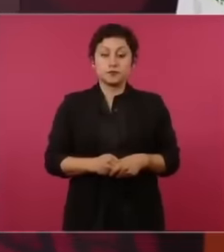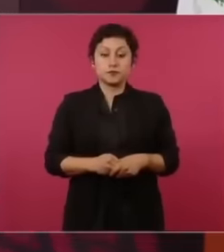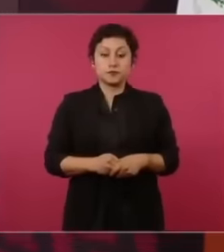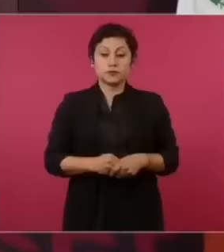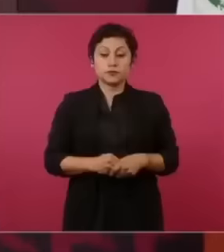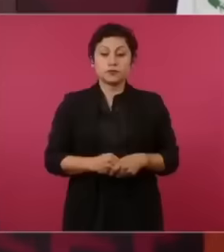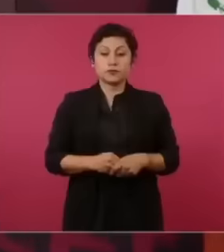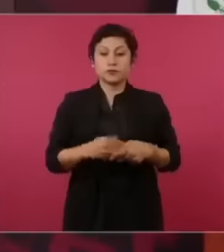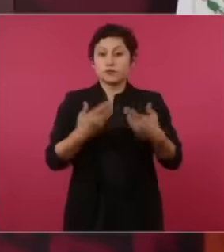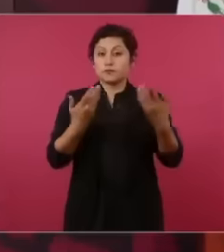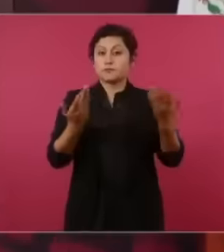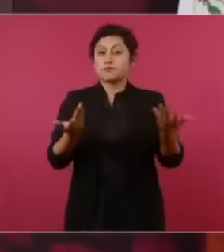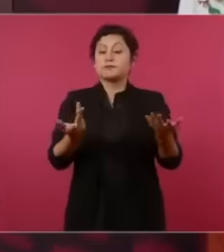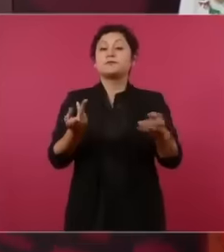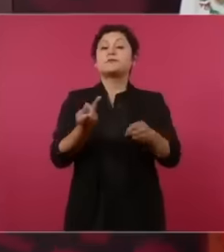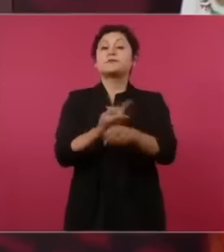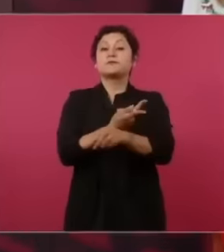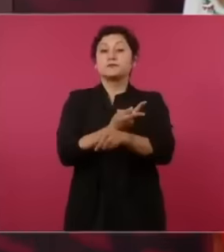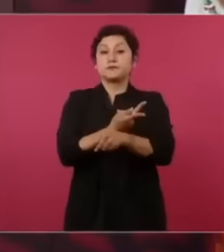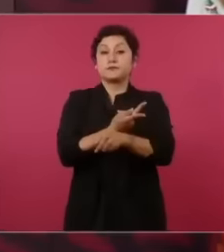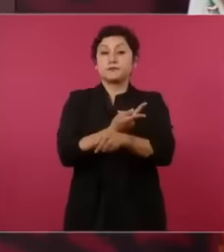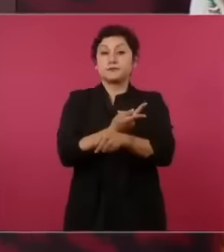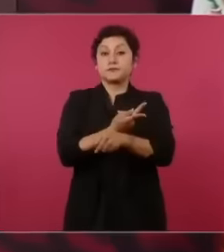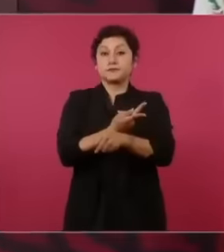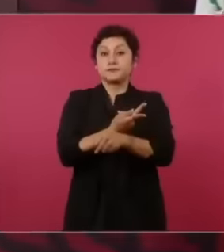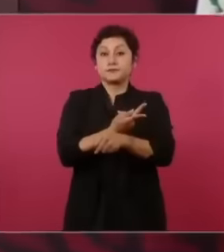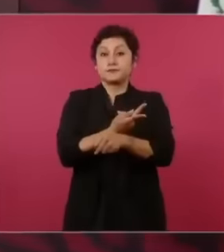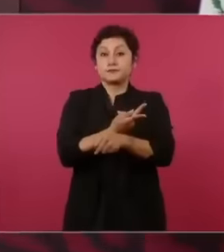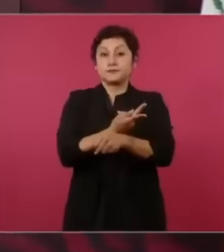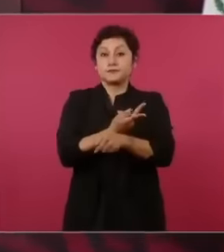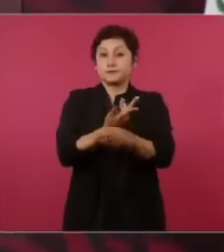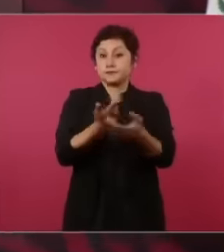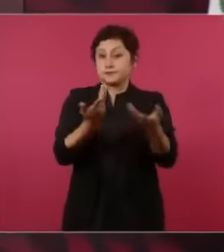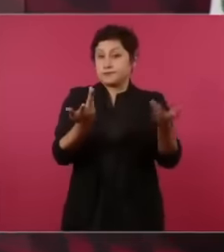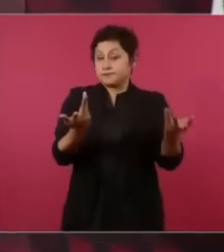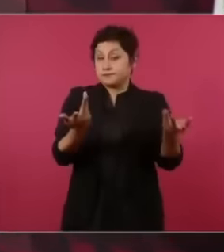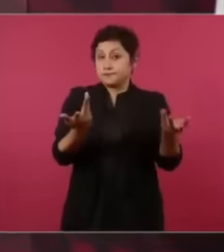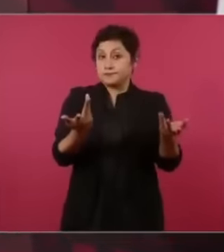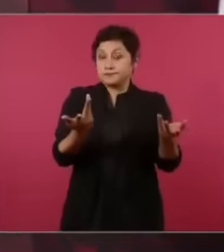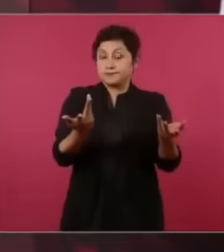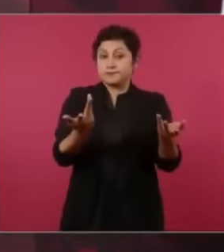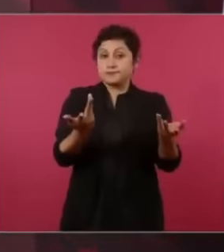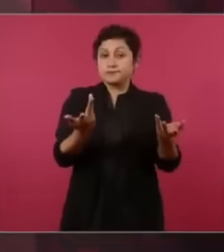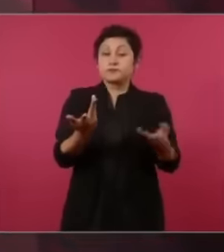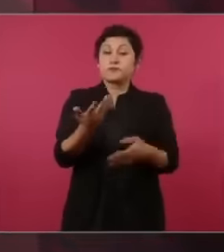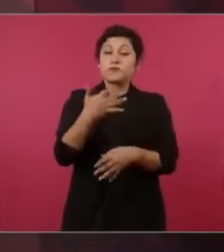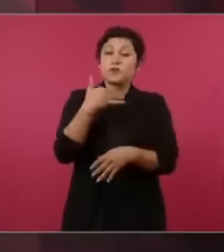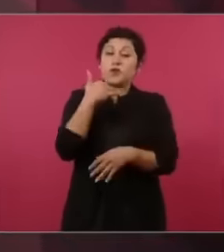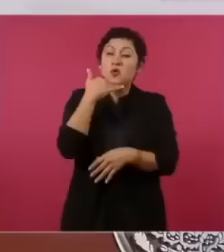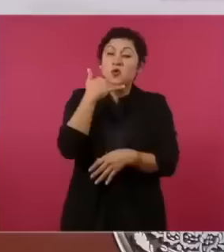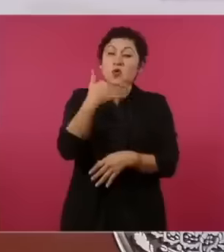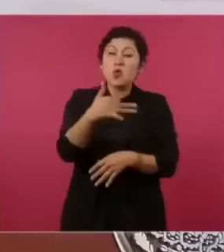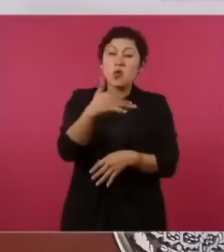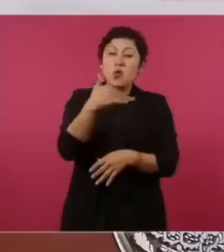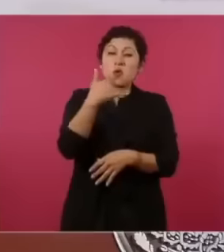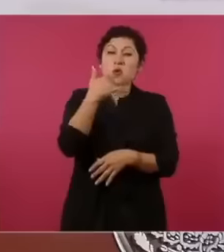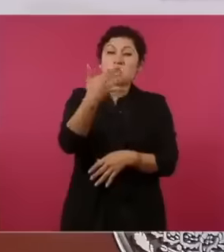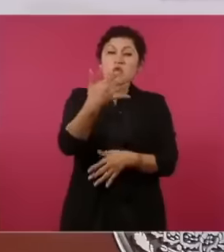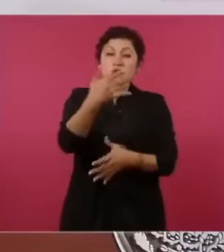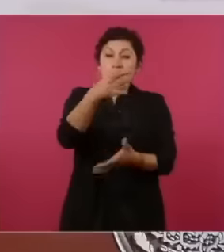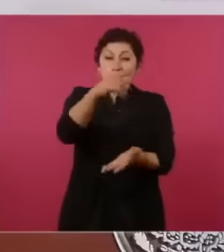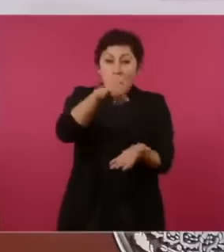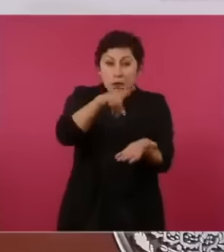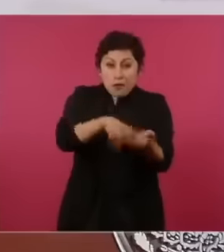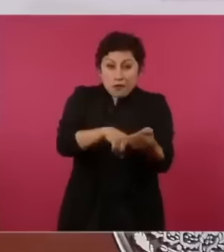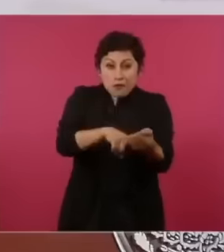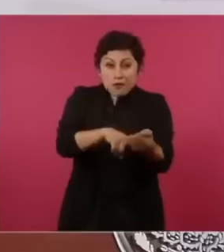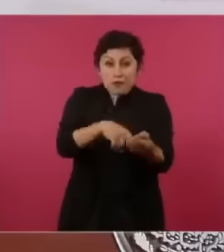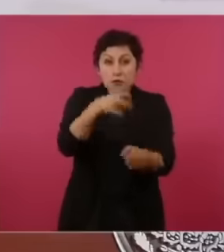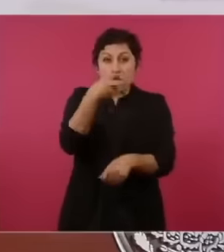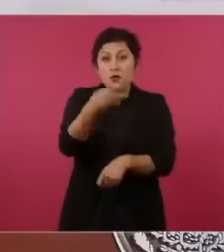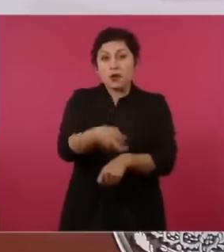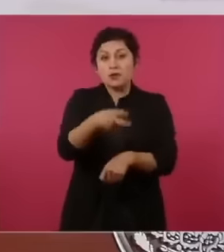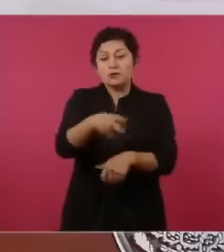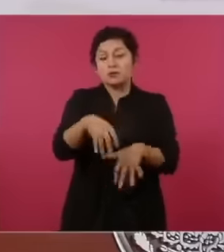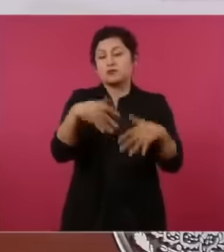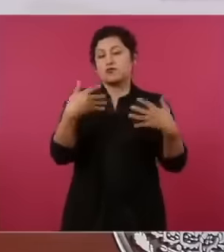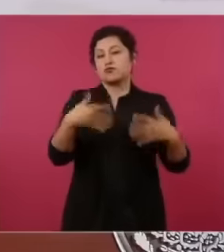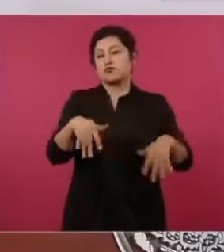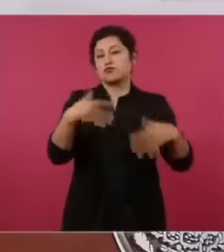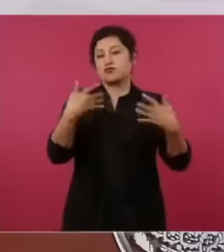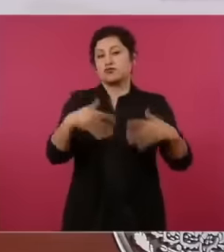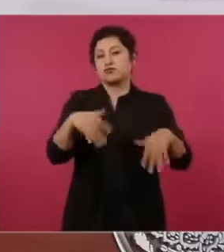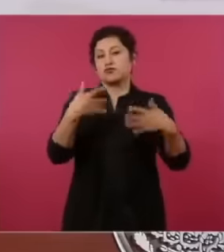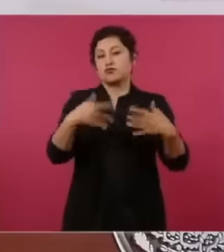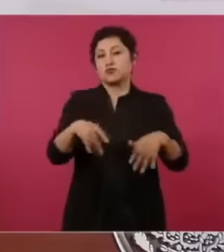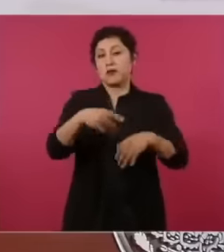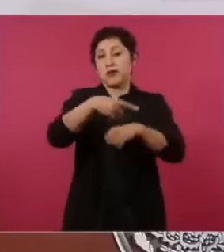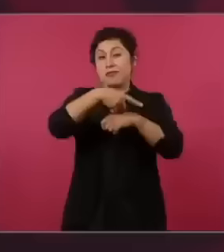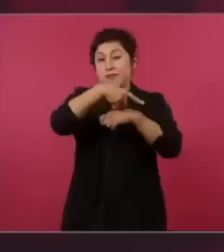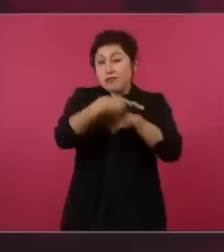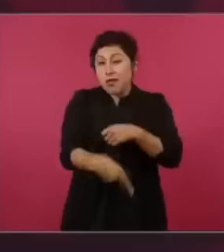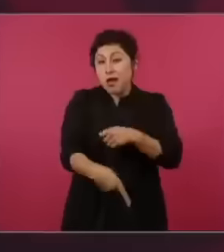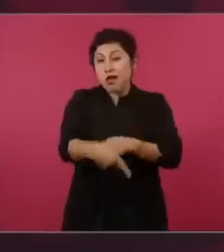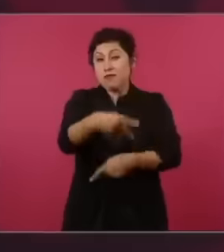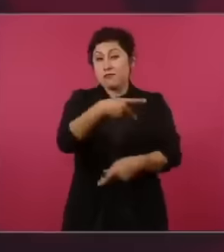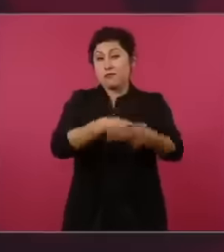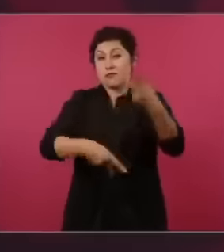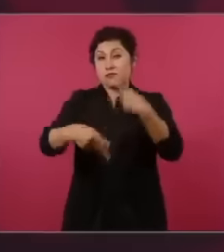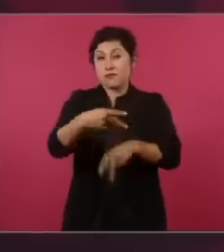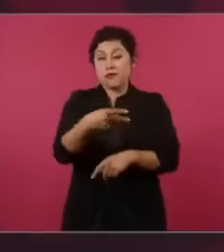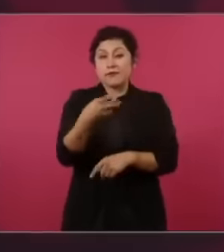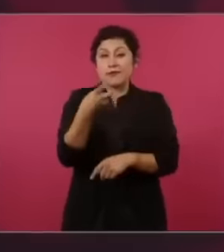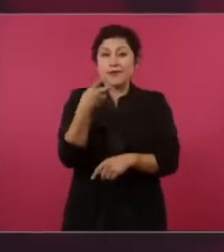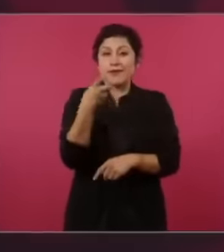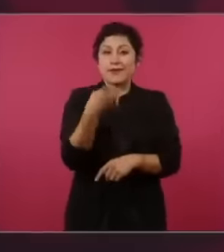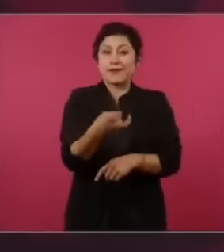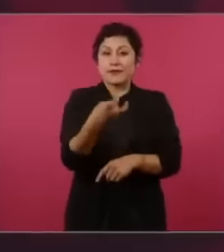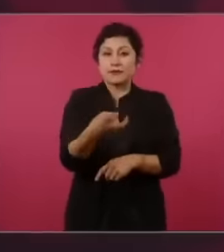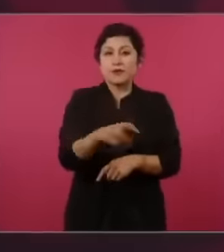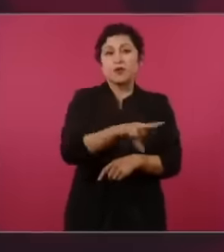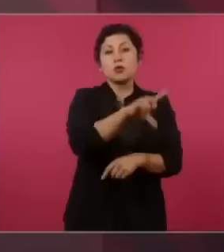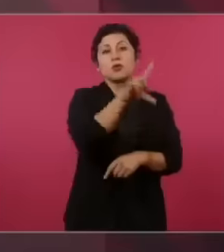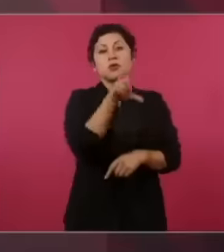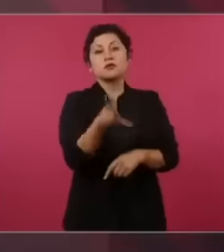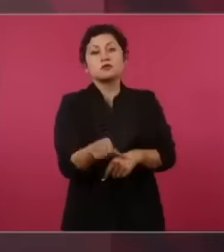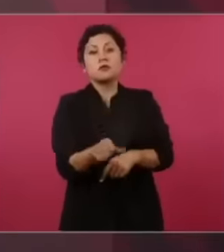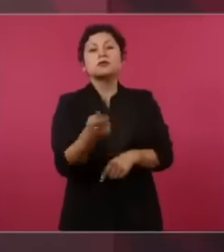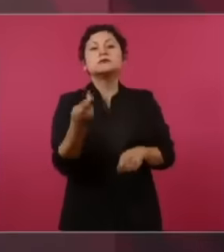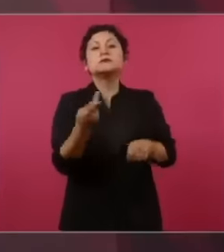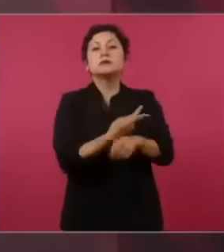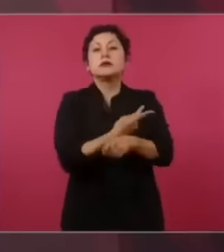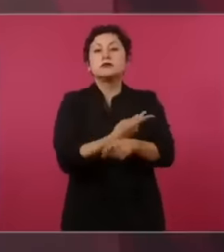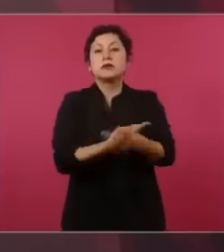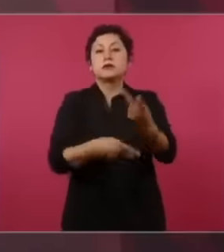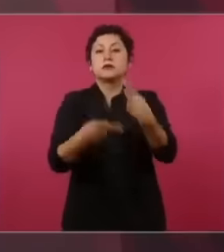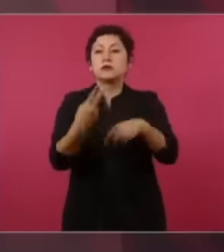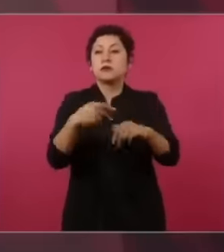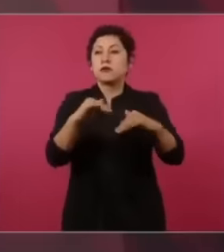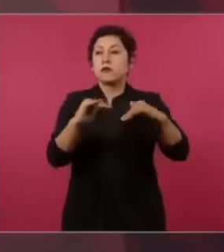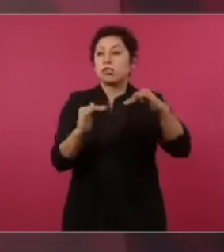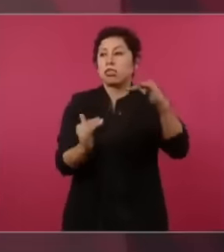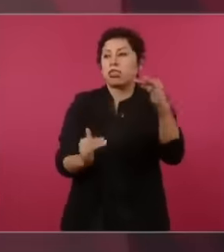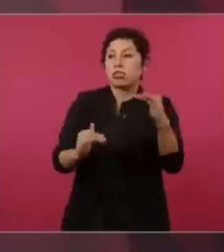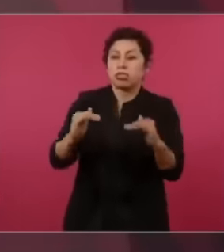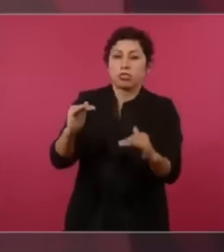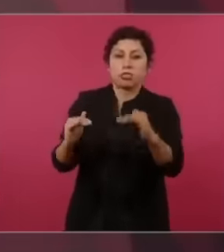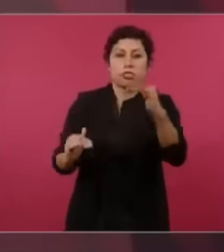corruption is what has damaged the country the most. It is the main cause of inequality. That is why it must be